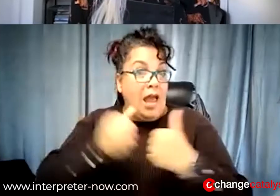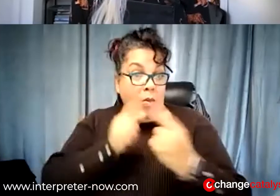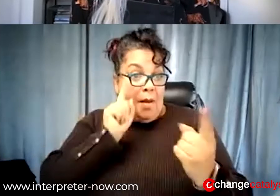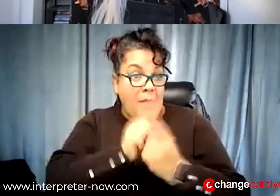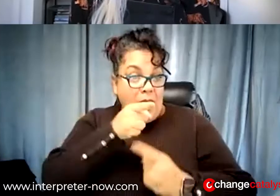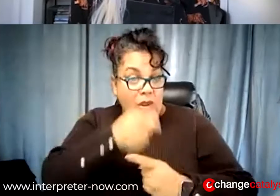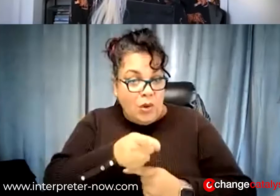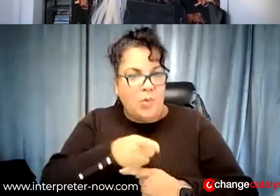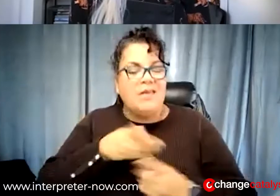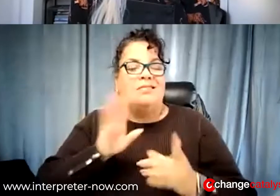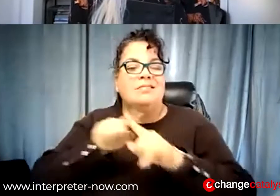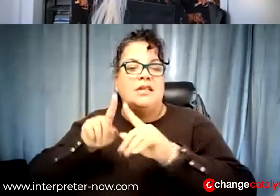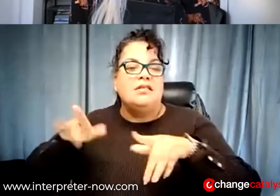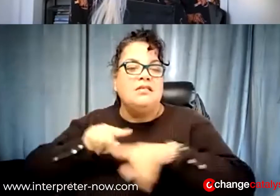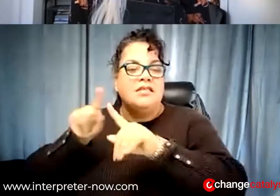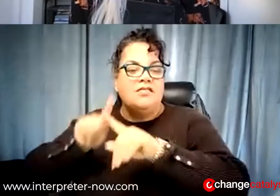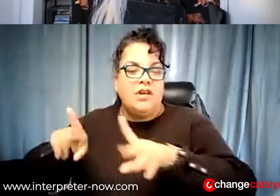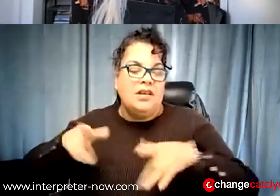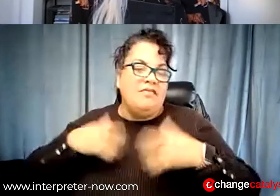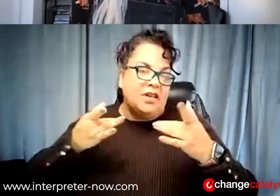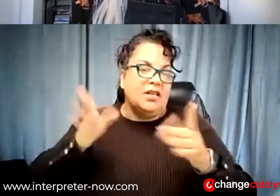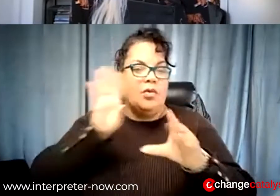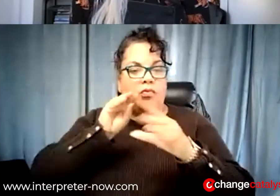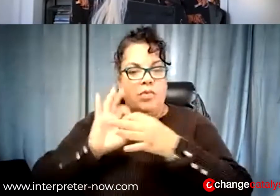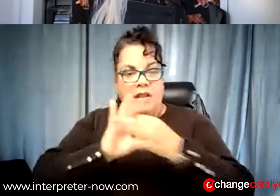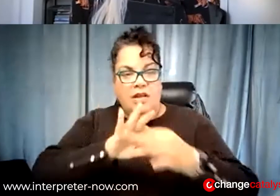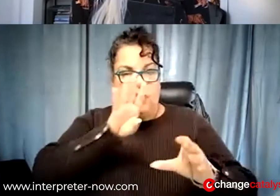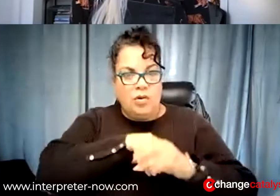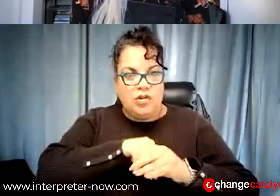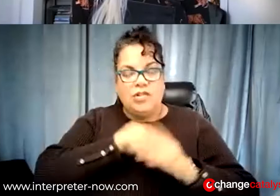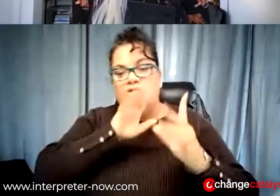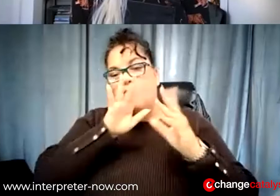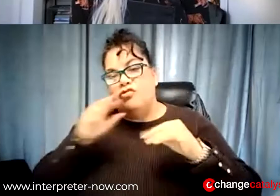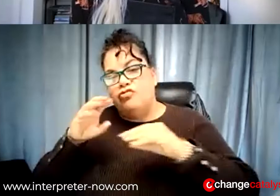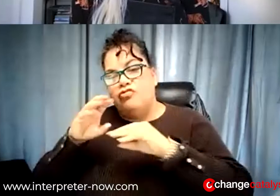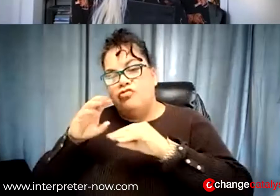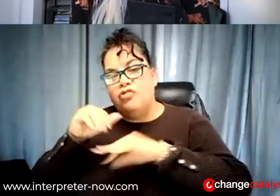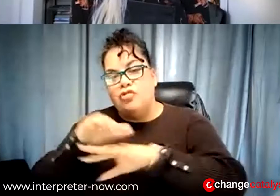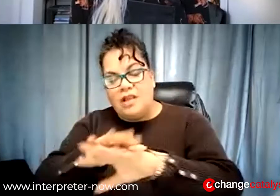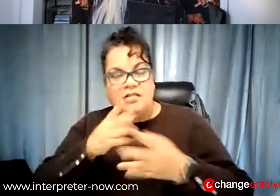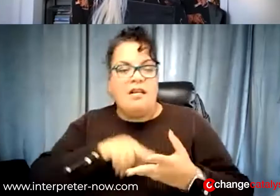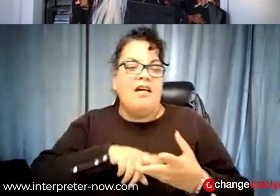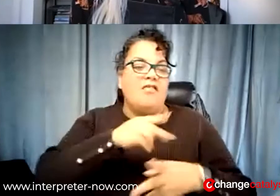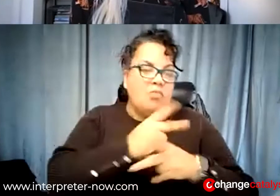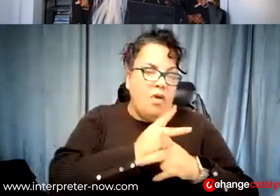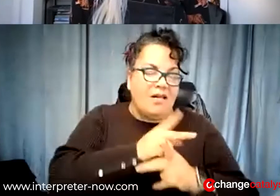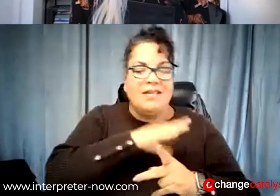We did a couple of tech inclusion events together, which is fun. I was really at that intersection of Product Strategy and training equitable systems, and